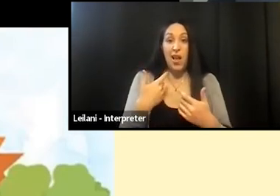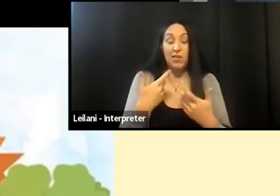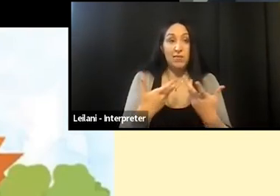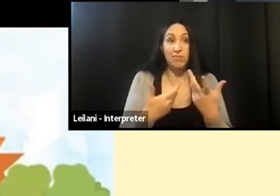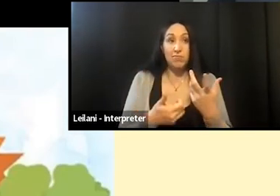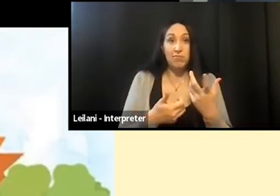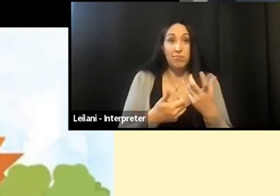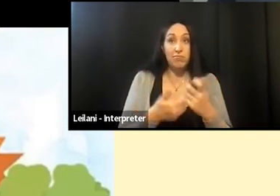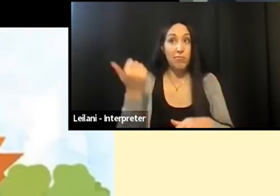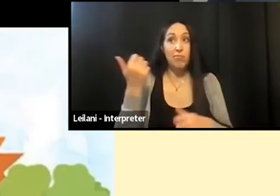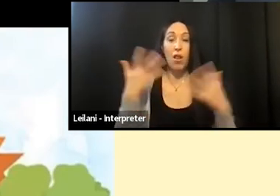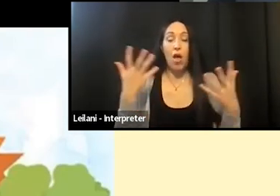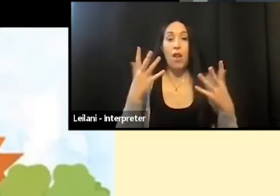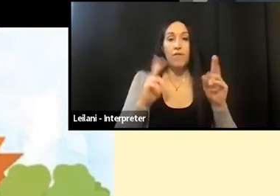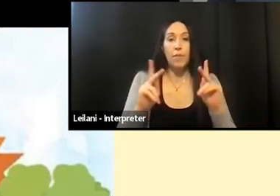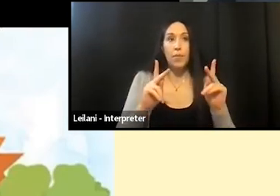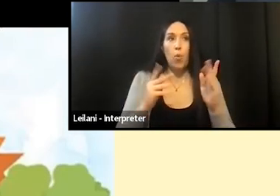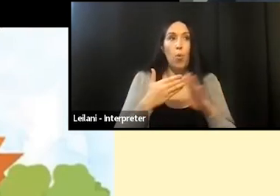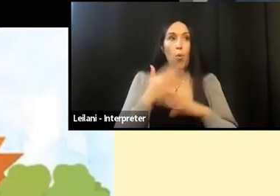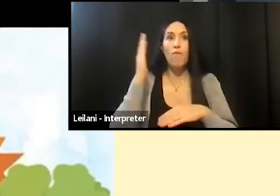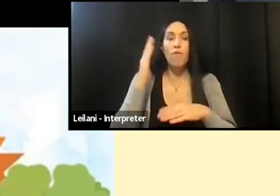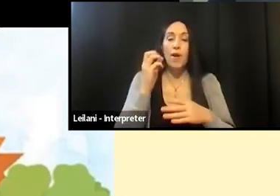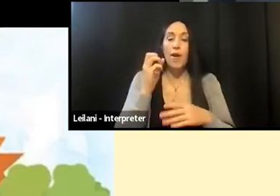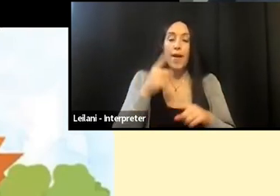We have over half a million and that's expected